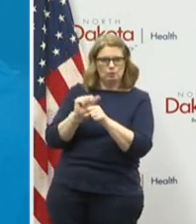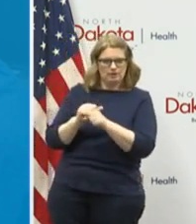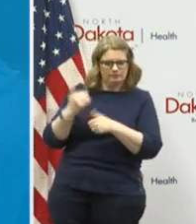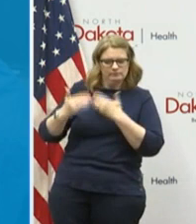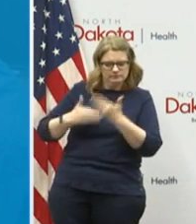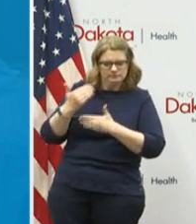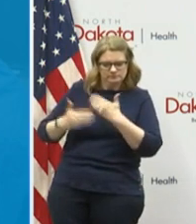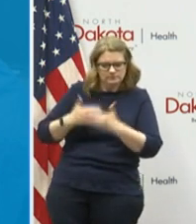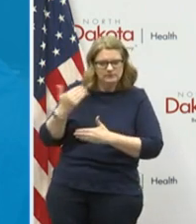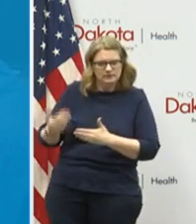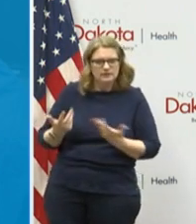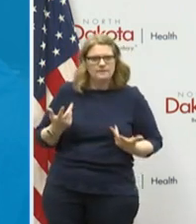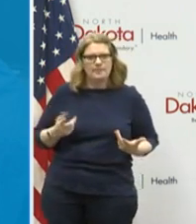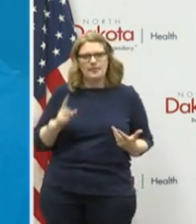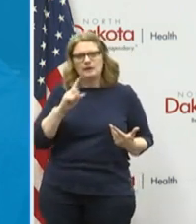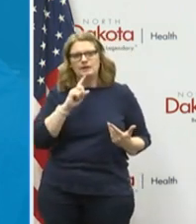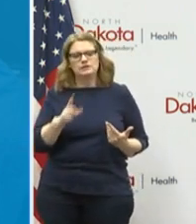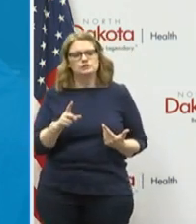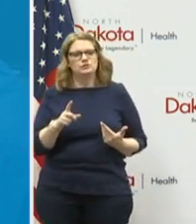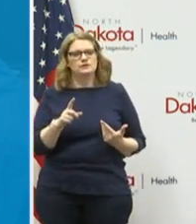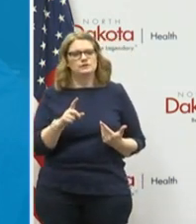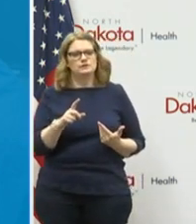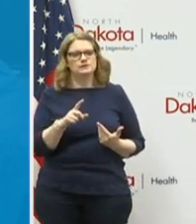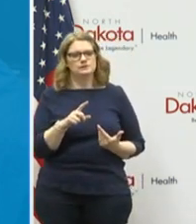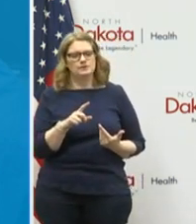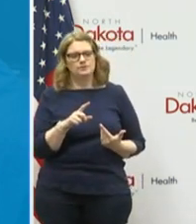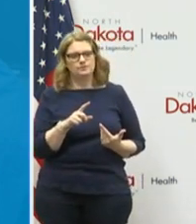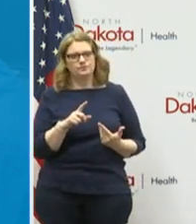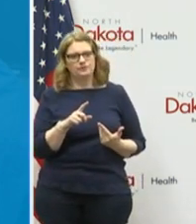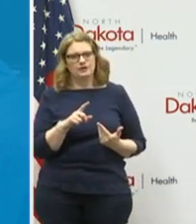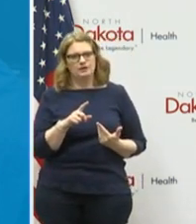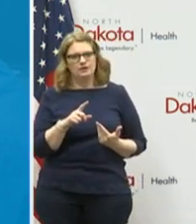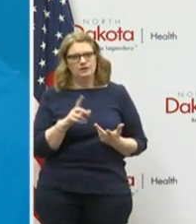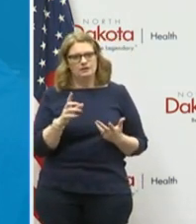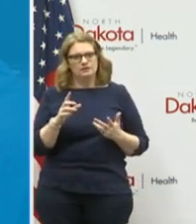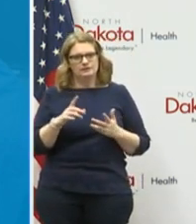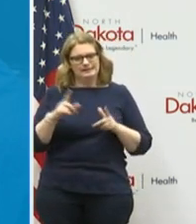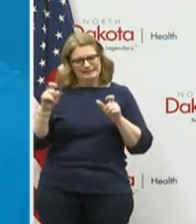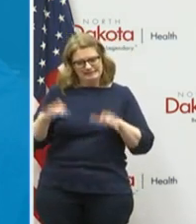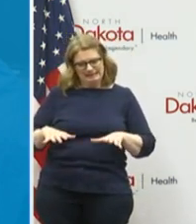WORKING WITH O AND B, SPECIFICITY WITH THE TIME OF ARRIVAL AND TO PROCUREMENT